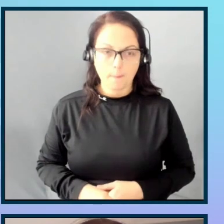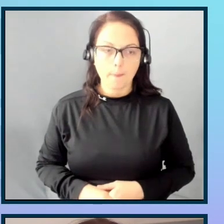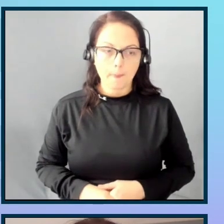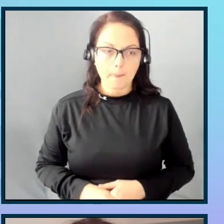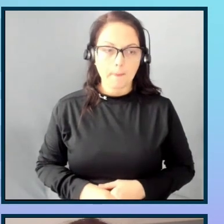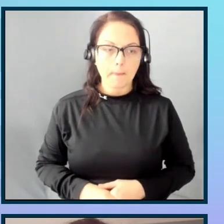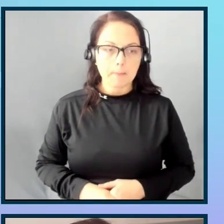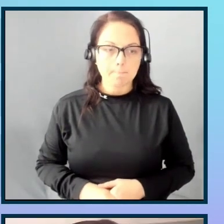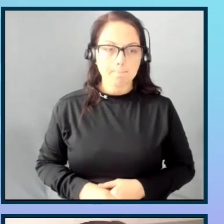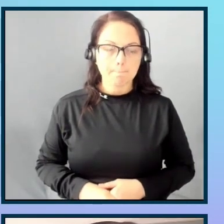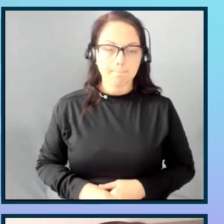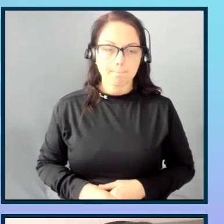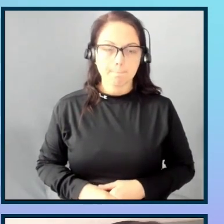So that's currently in the draft.